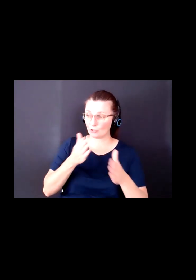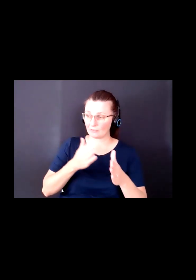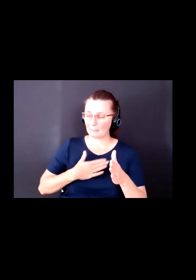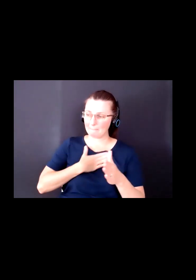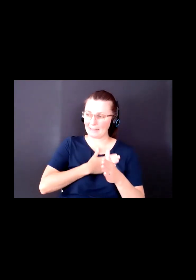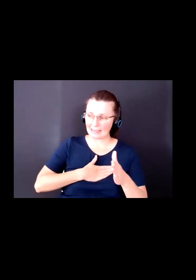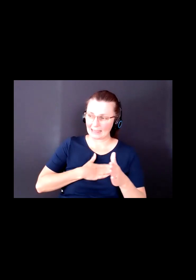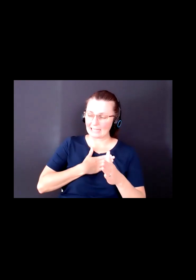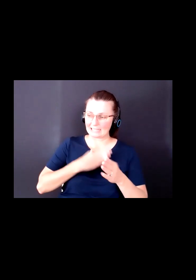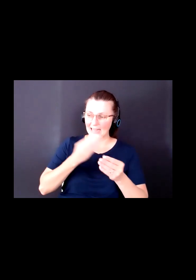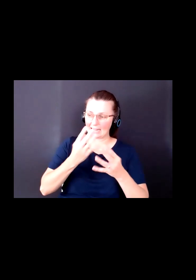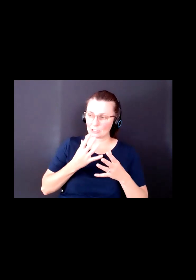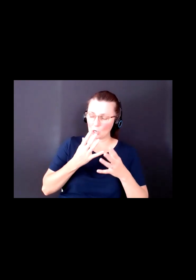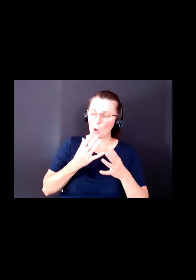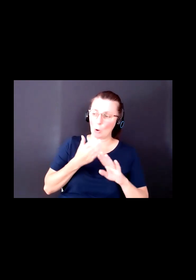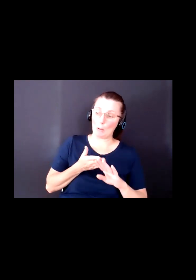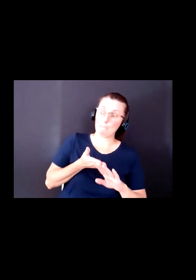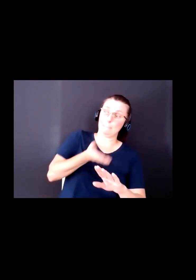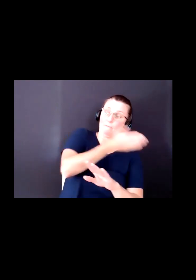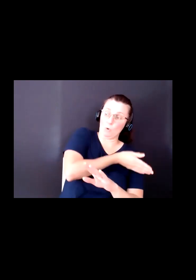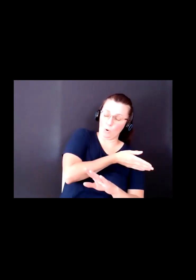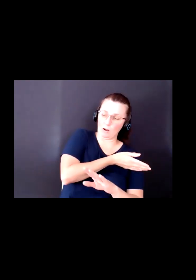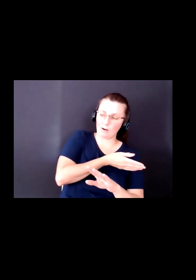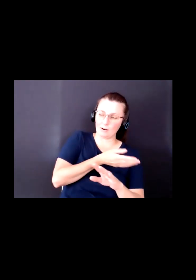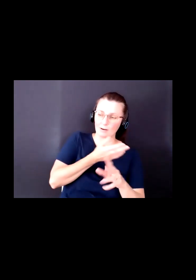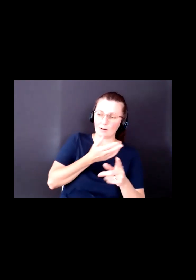long it takes to get the aid or service. But they cannot impose